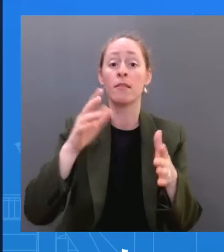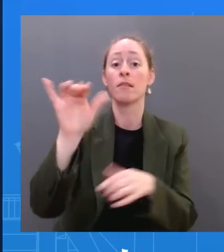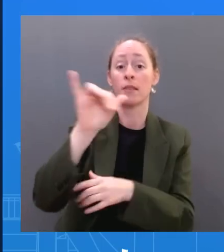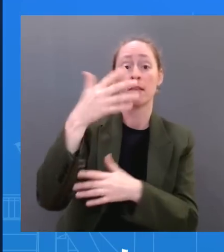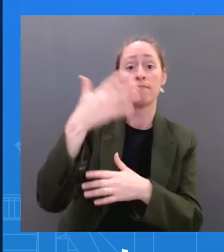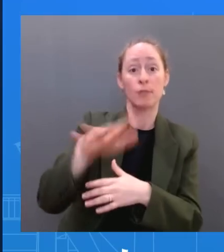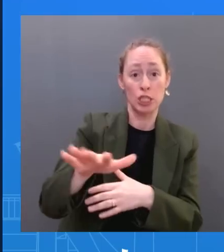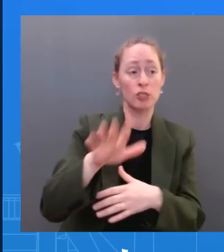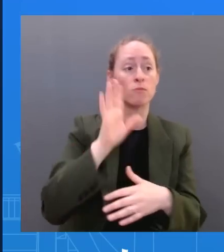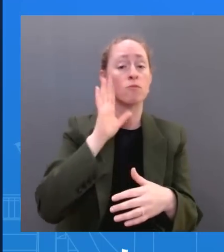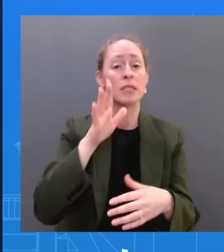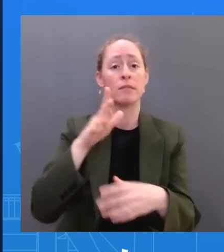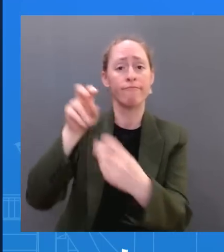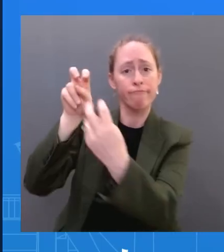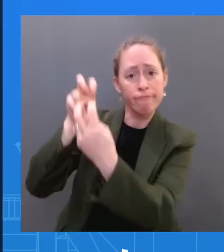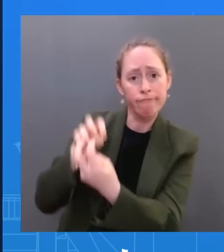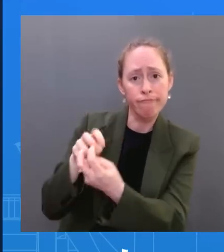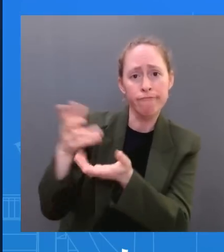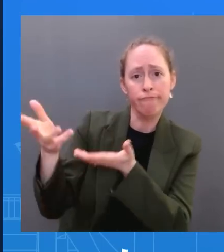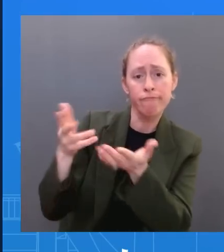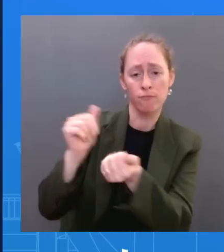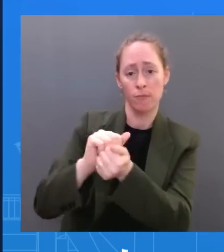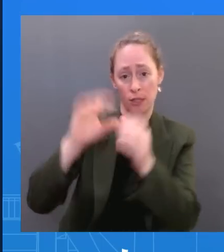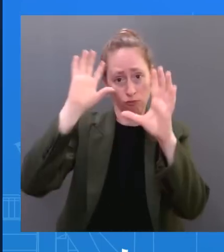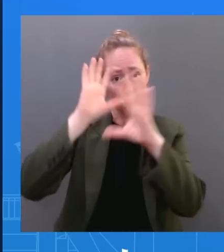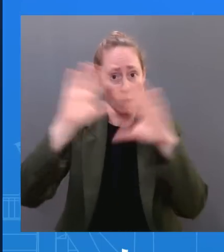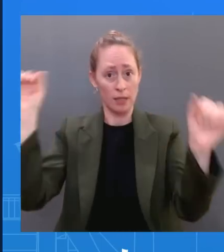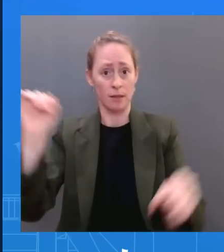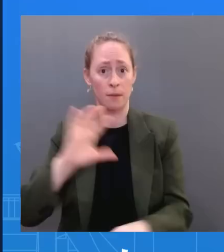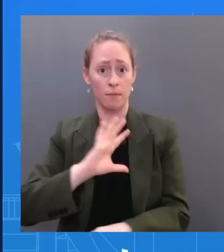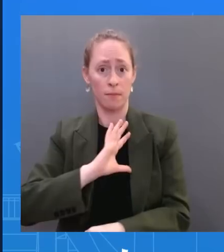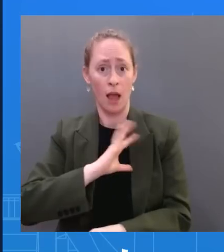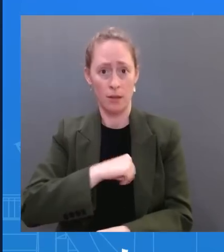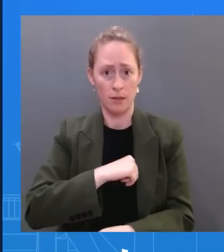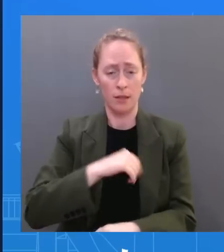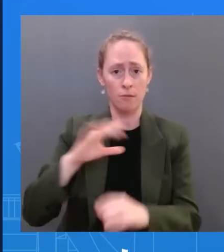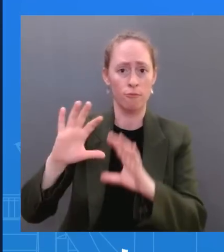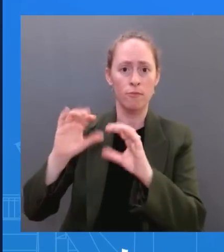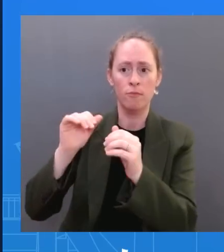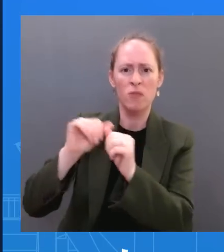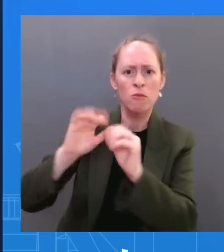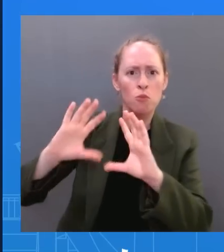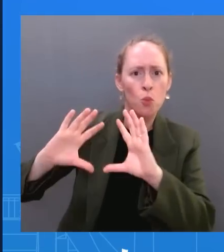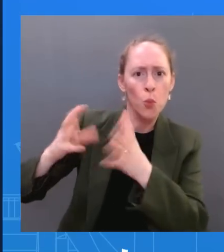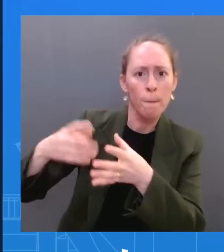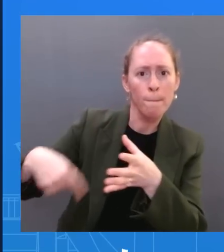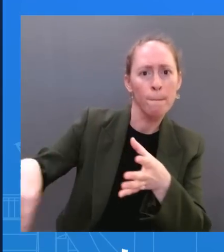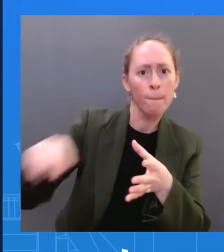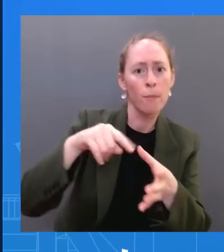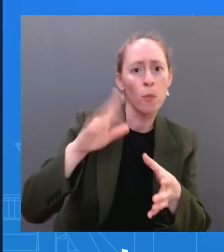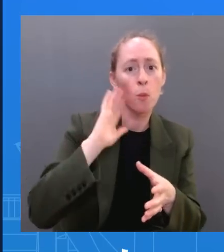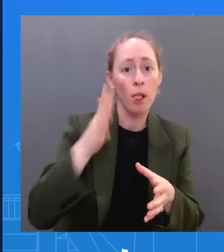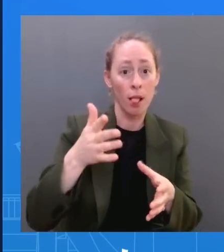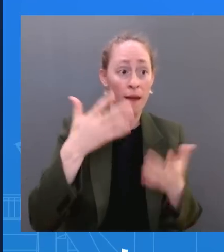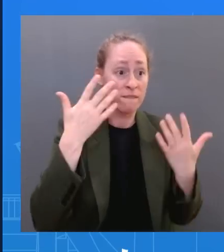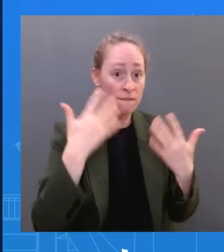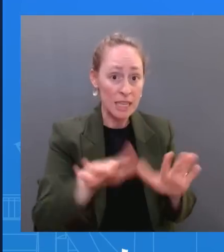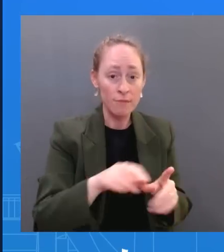In Saudi Arabia, the President will meet with the Saudi leadership with an aim to strengthen our partnership and also hold bilateral meetings